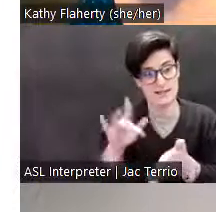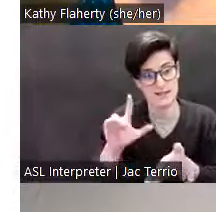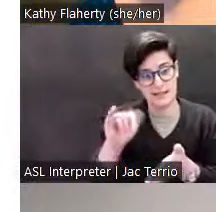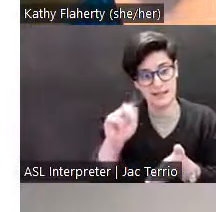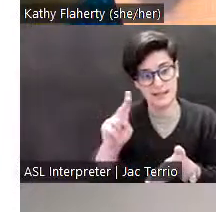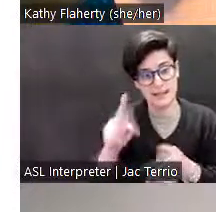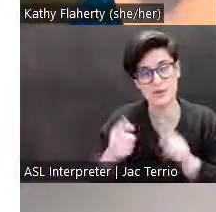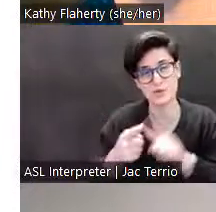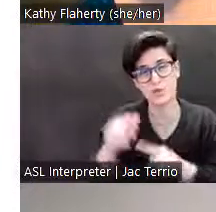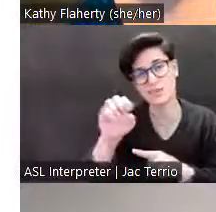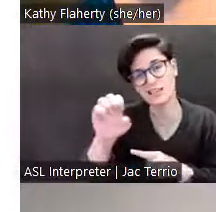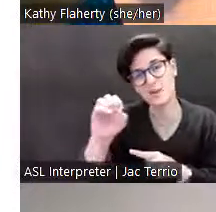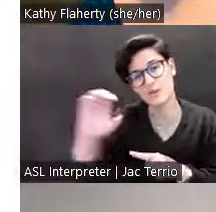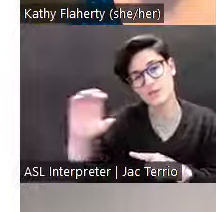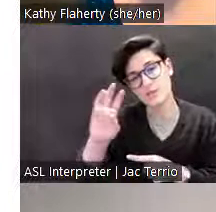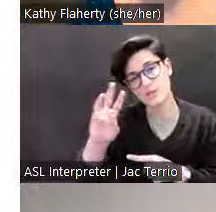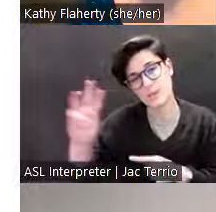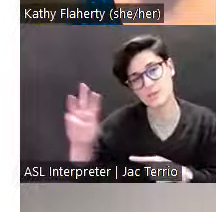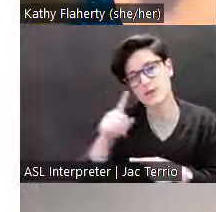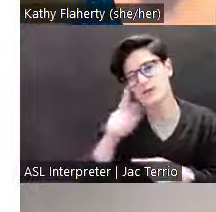you how to file 15:32:24 a complaint, and what the process